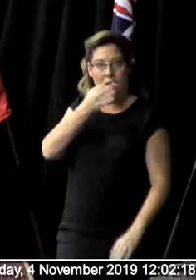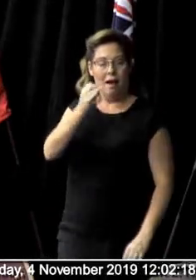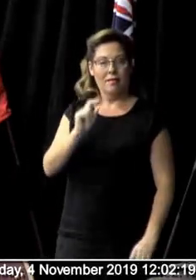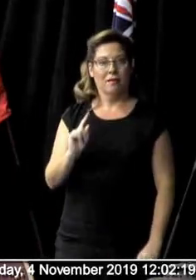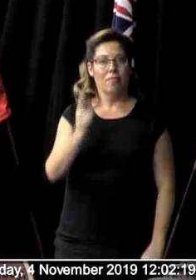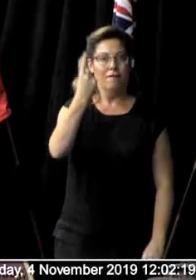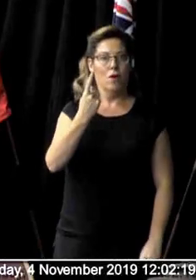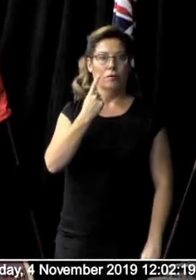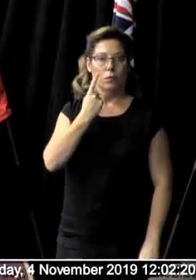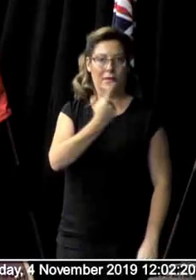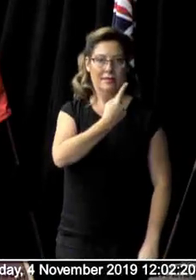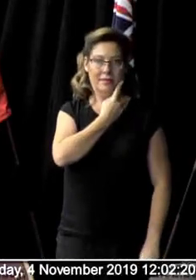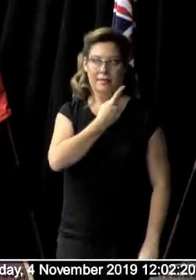And I ask that she come to the witness box, please.